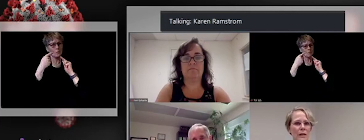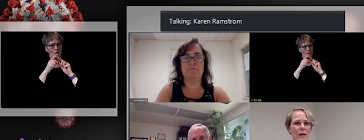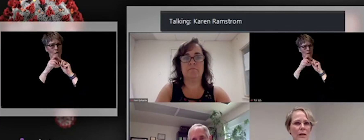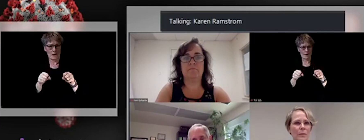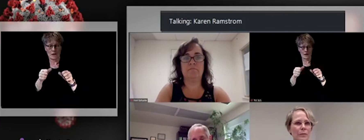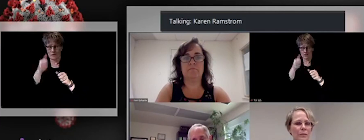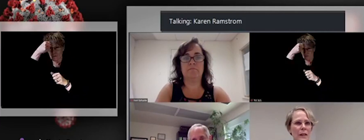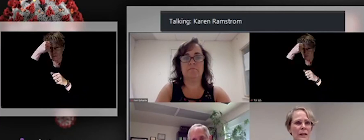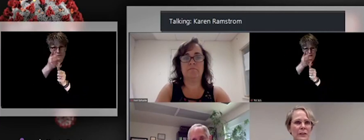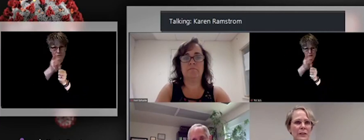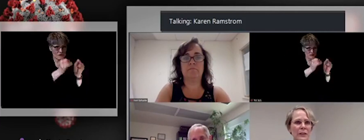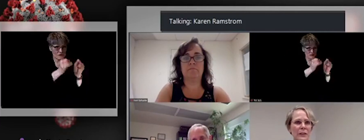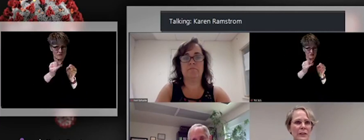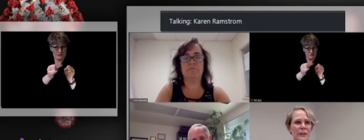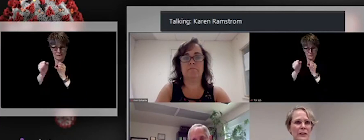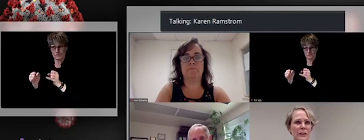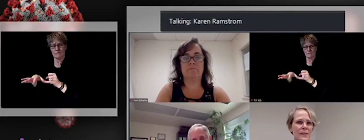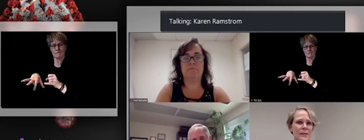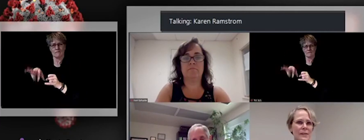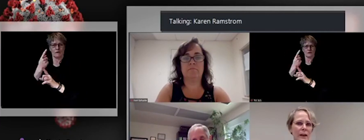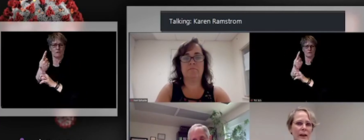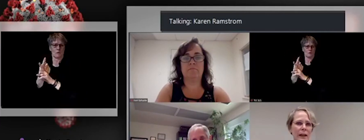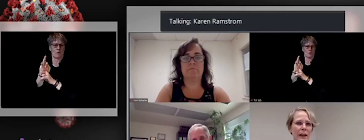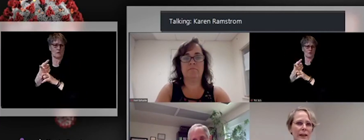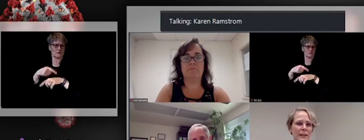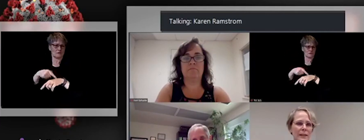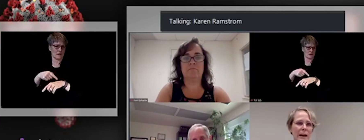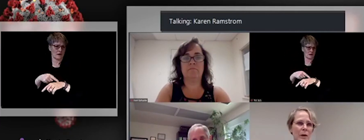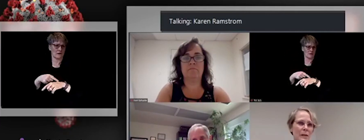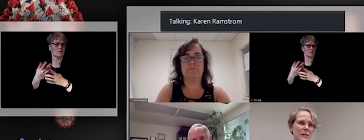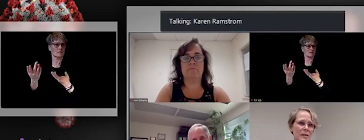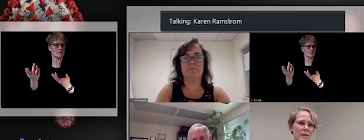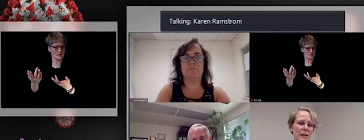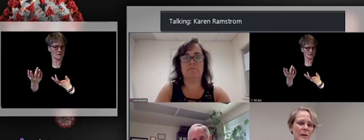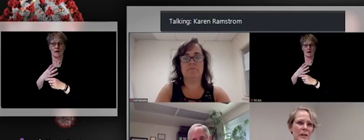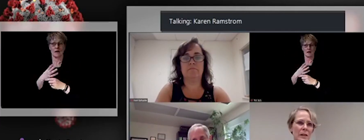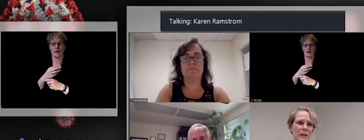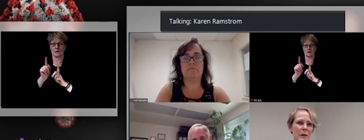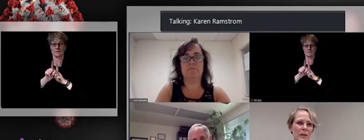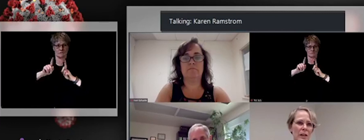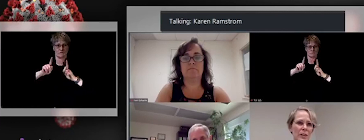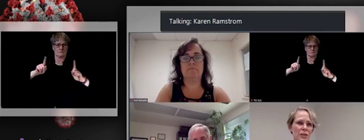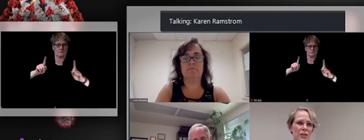situation, and keep our distance, and to have our businesses implementing those modifications